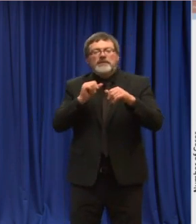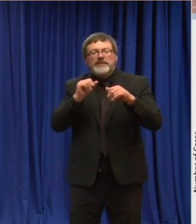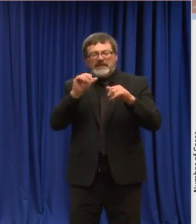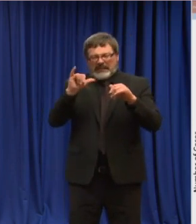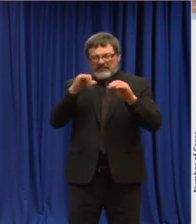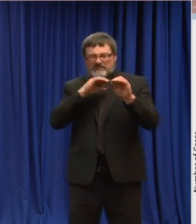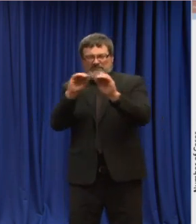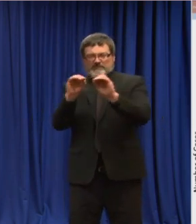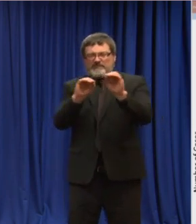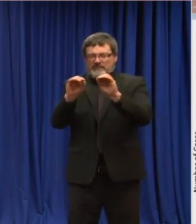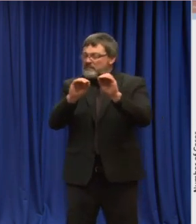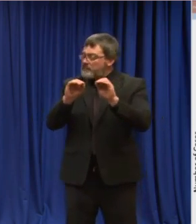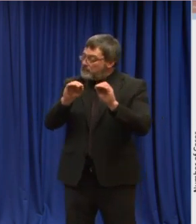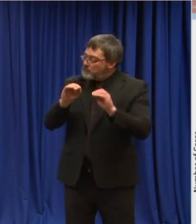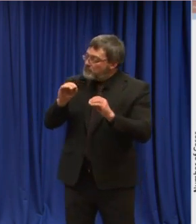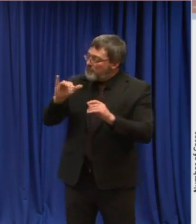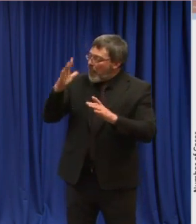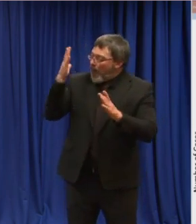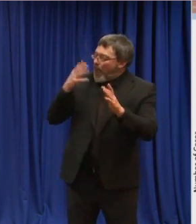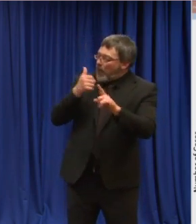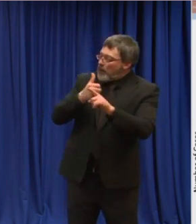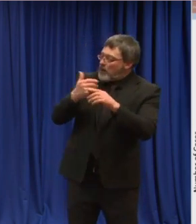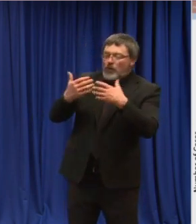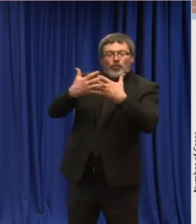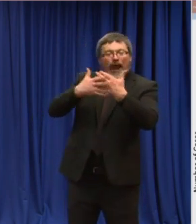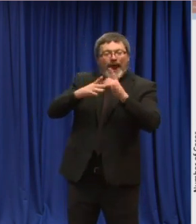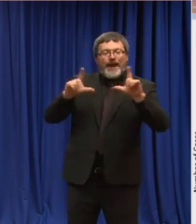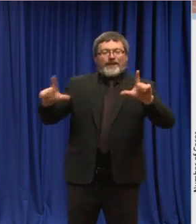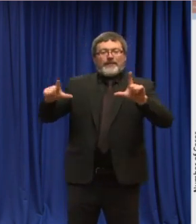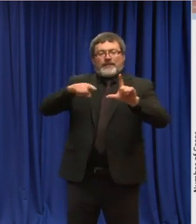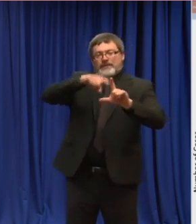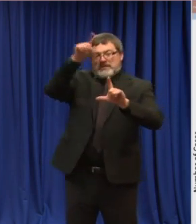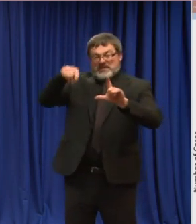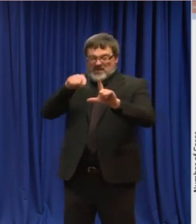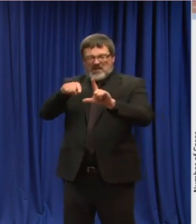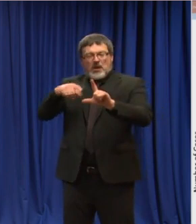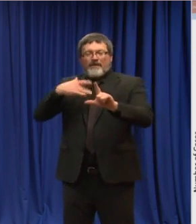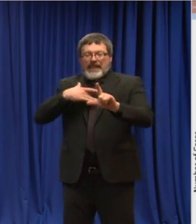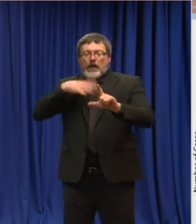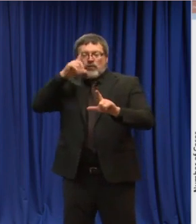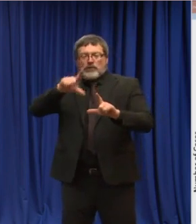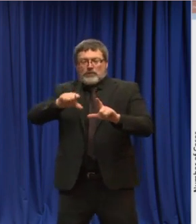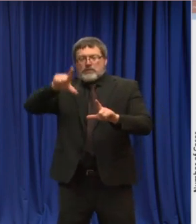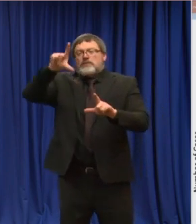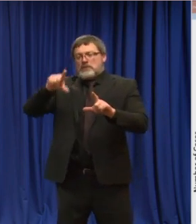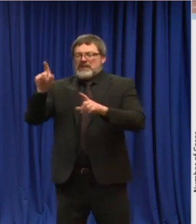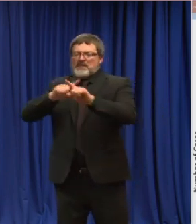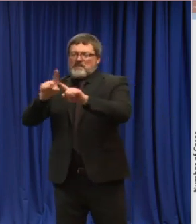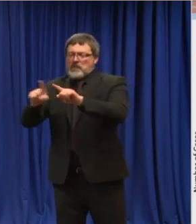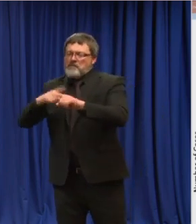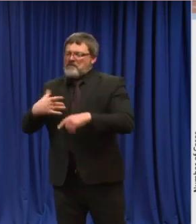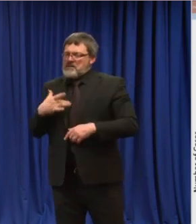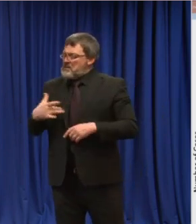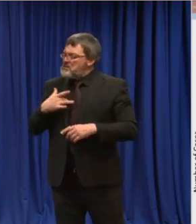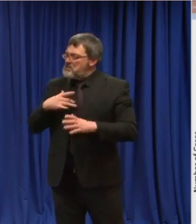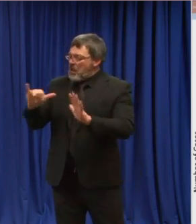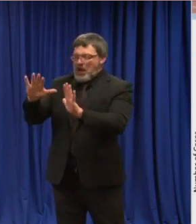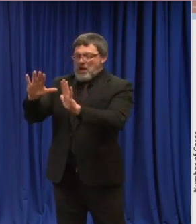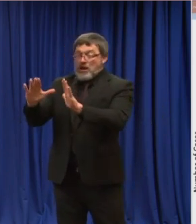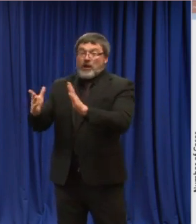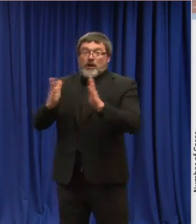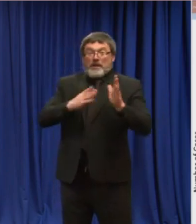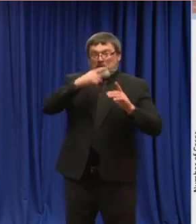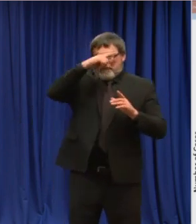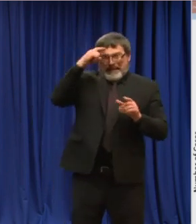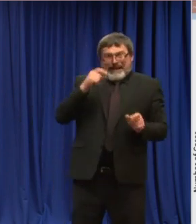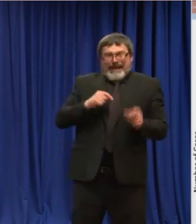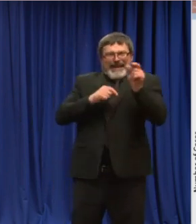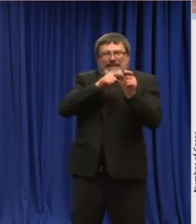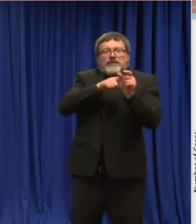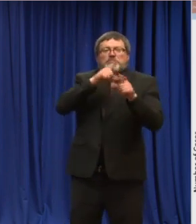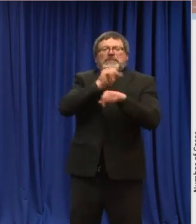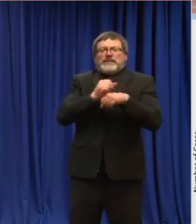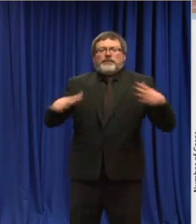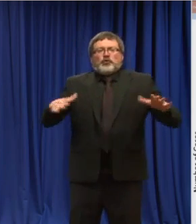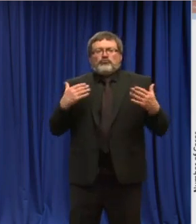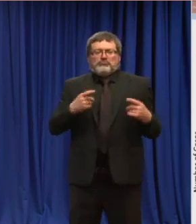SO IN THIS TWO TO THREE WEEK WINDOW WE FACT THE CASE COUNTS THAT THE NUMBER OF PEOPLE CONFIRMED WITH COVID-19 TO POTENTIALLY BE CHANGING, BUT YOU CAN SEE THAT AGAIN.